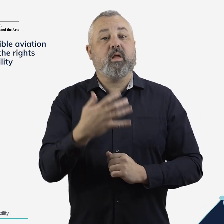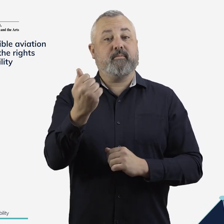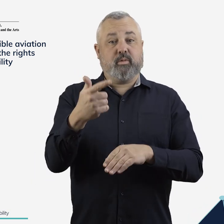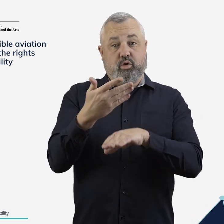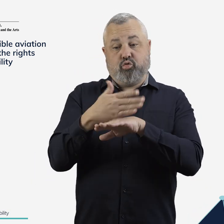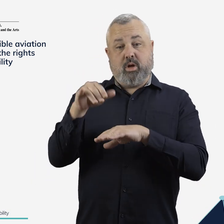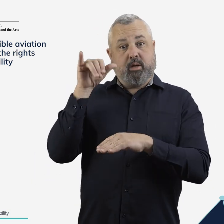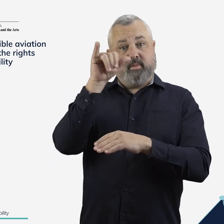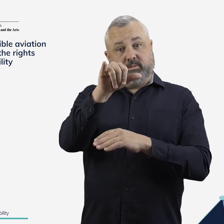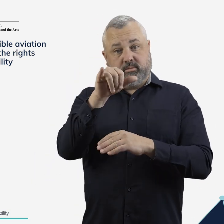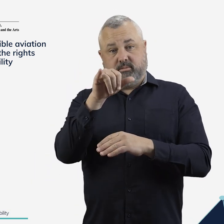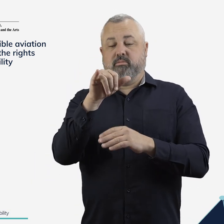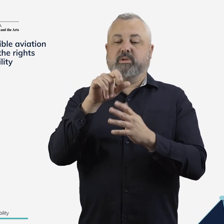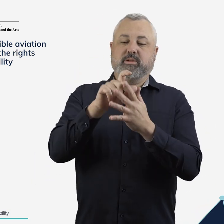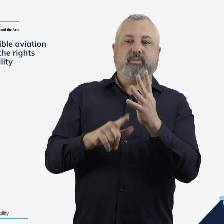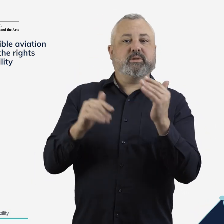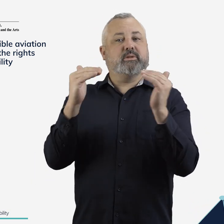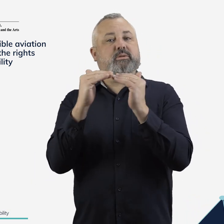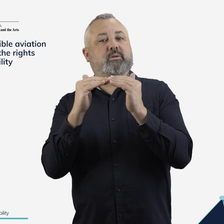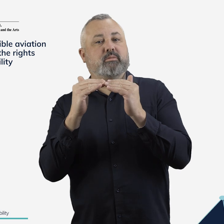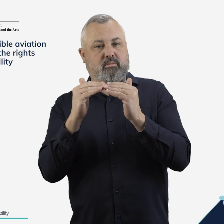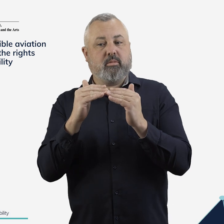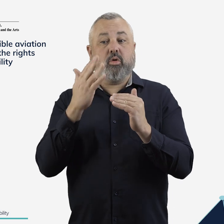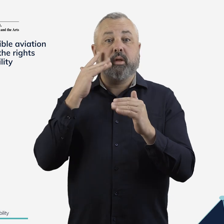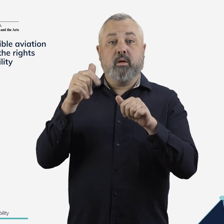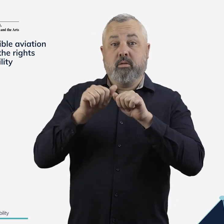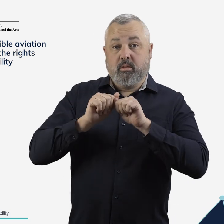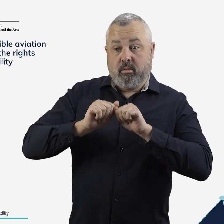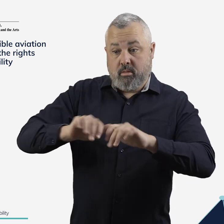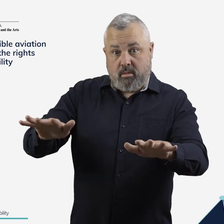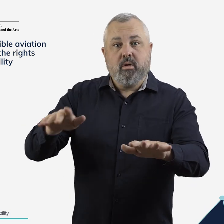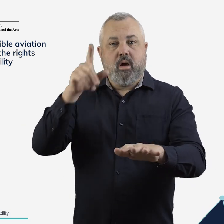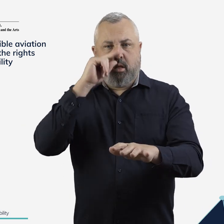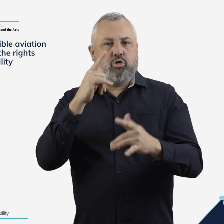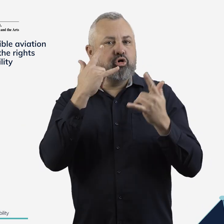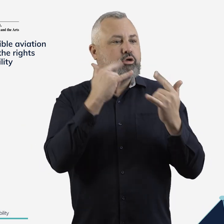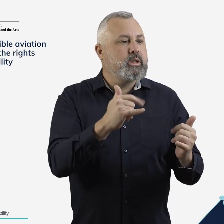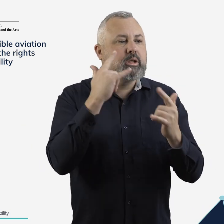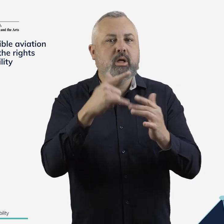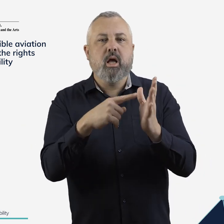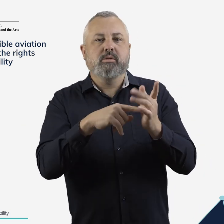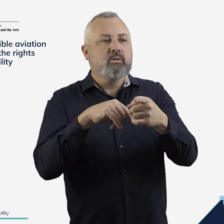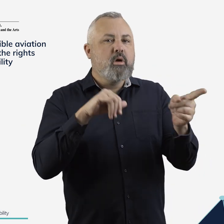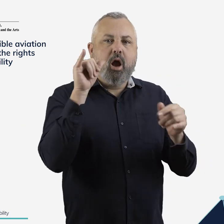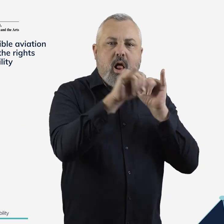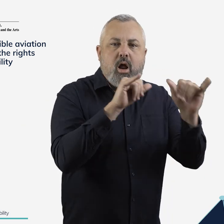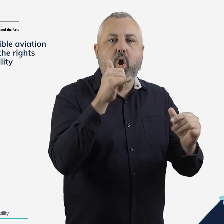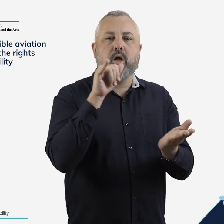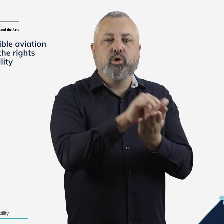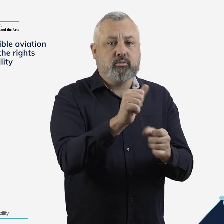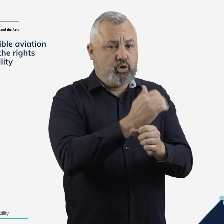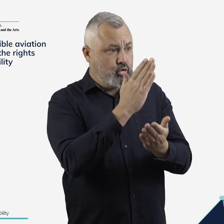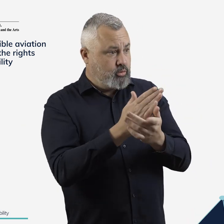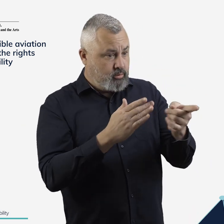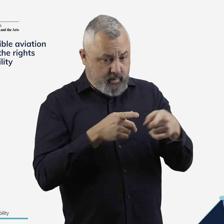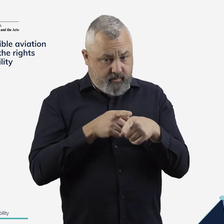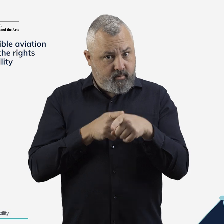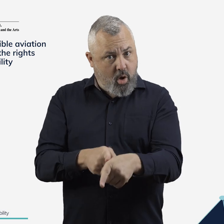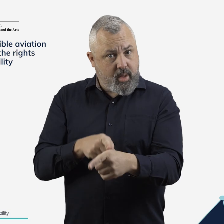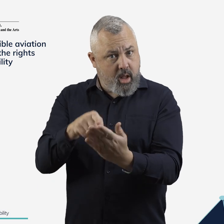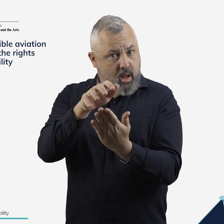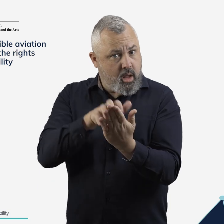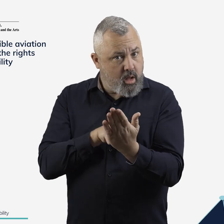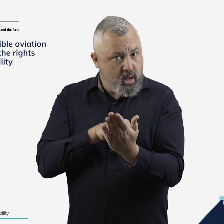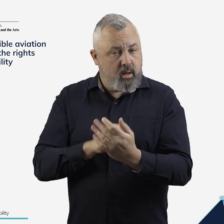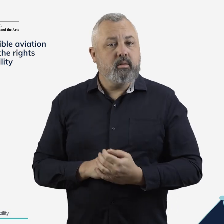Review industry compliance with the new disability standards.